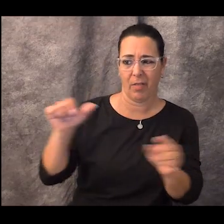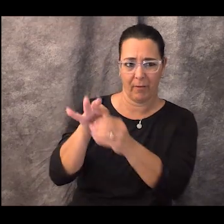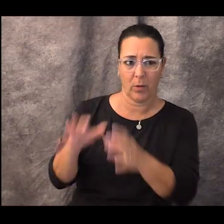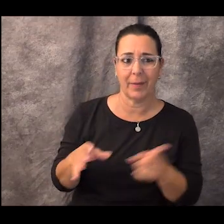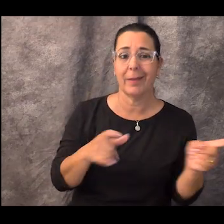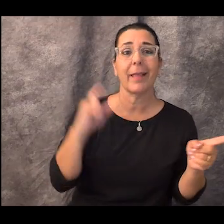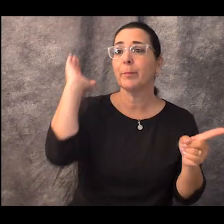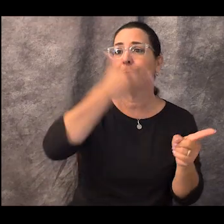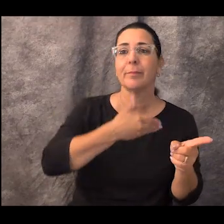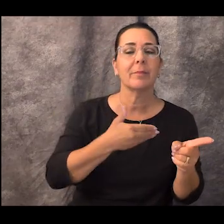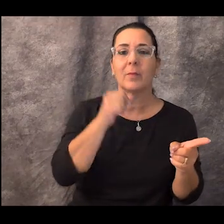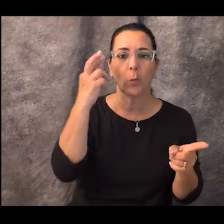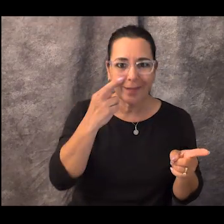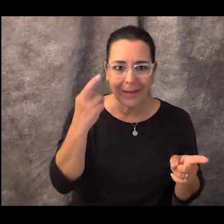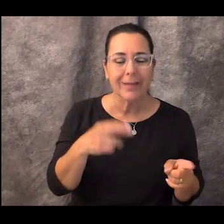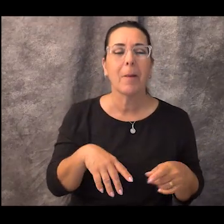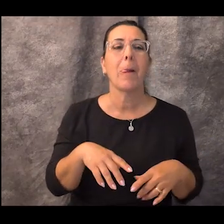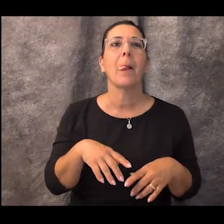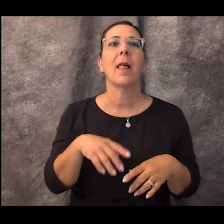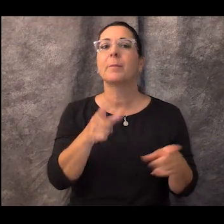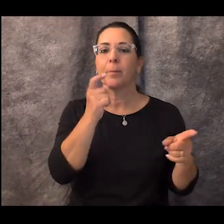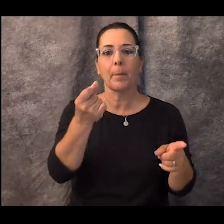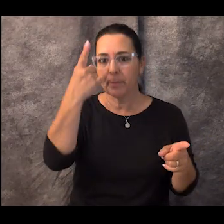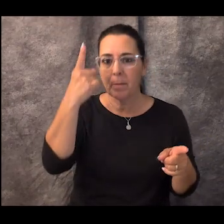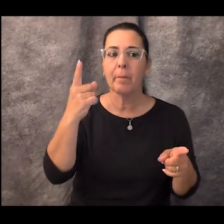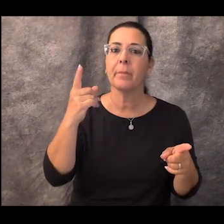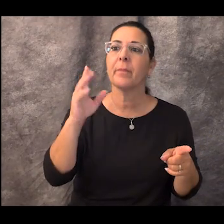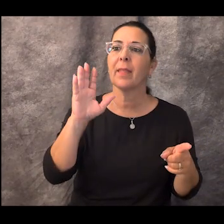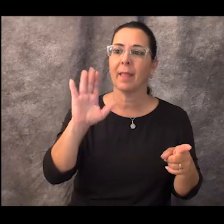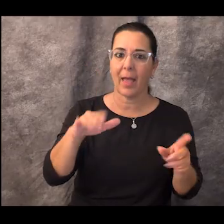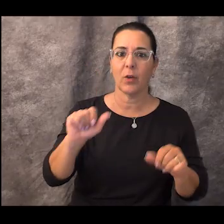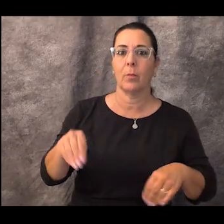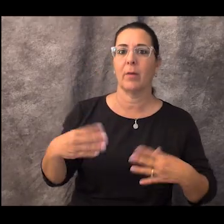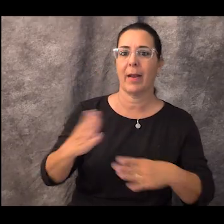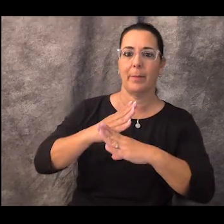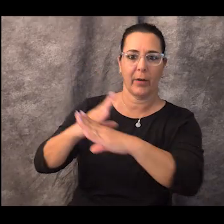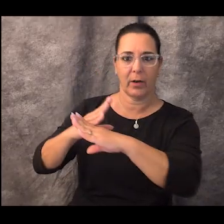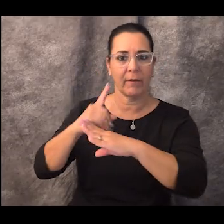They don't see it. And so they don't understand how that could be the barrier. But it is for a lot of people.